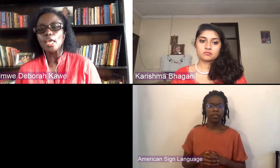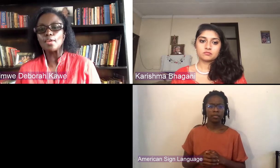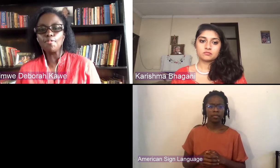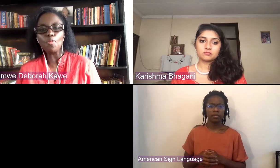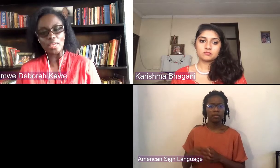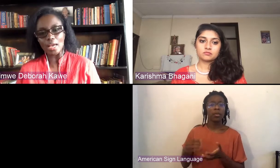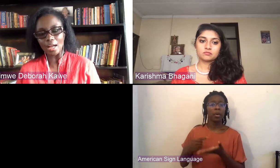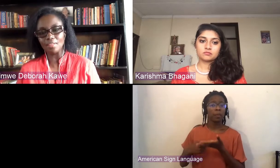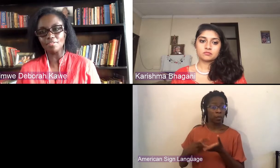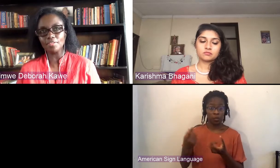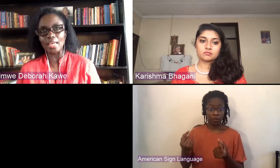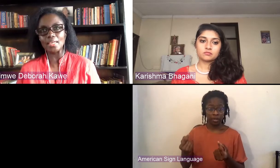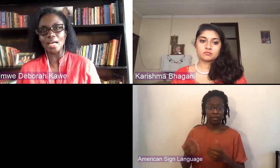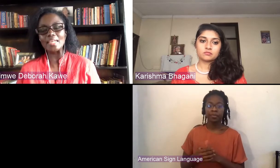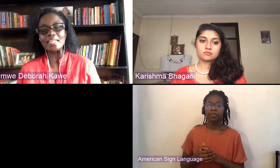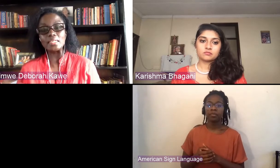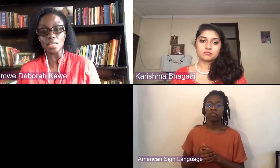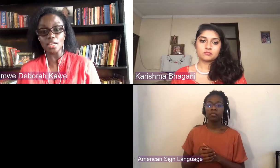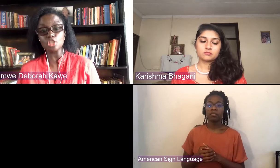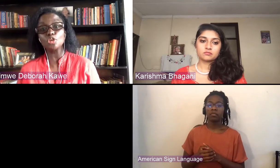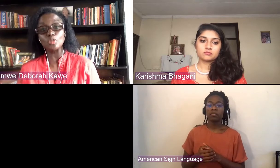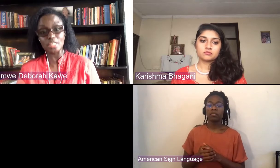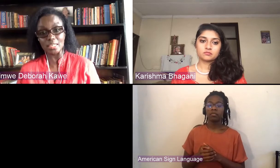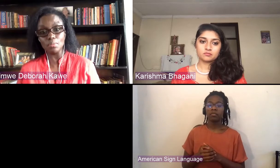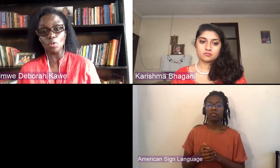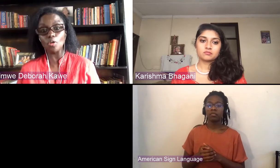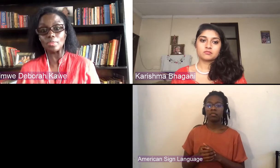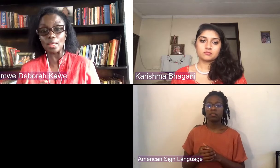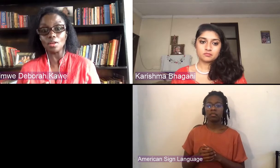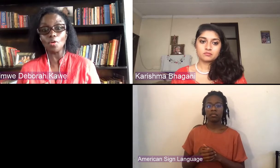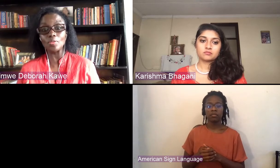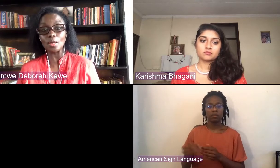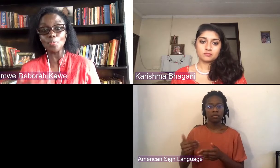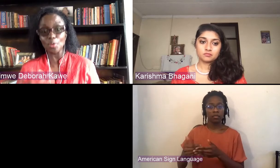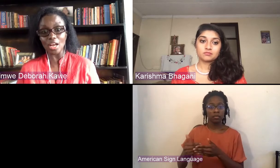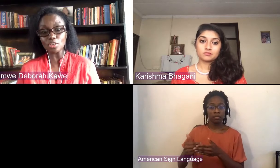if we have like an international team on the production,